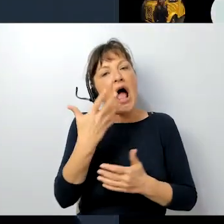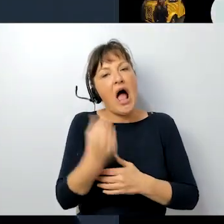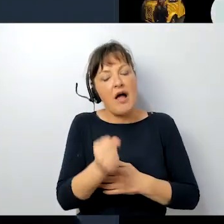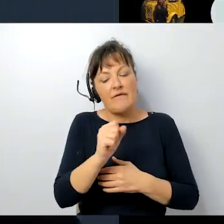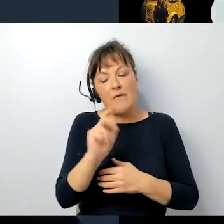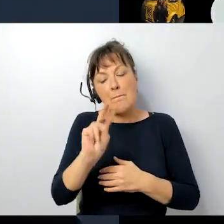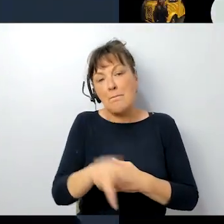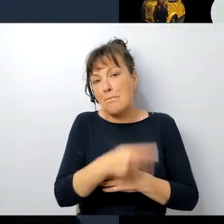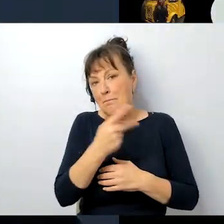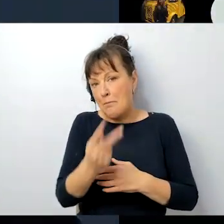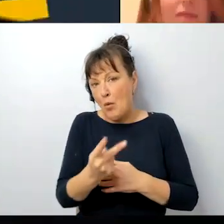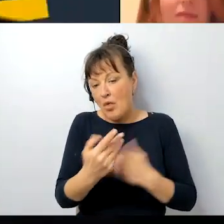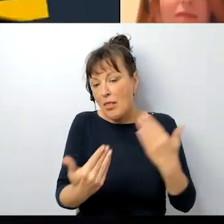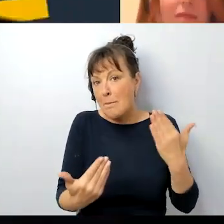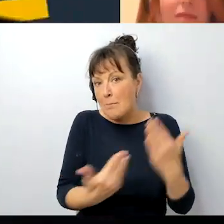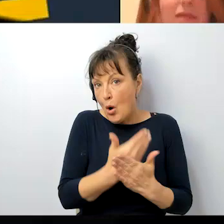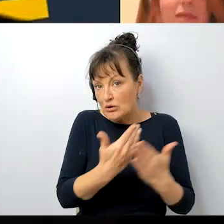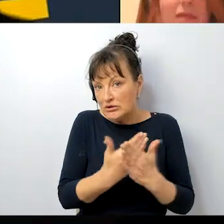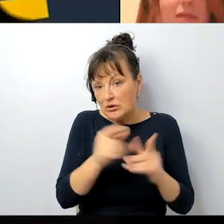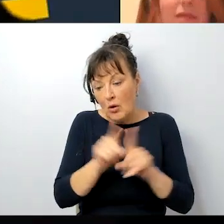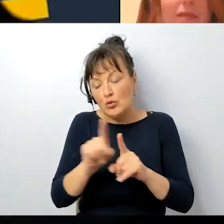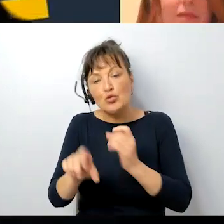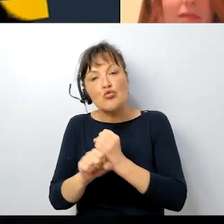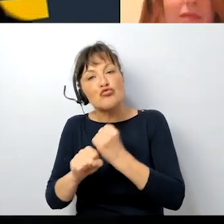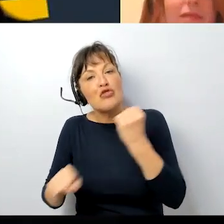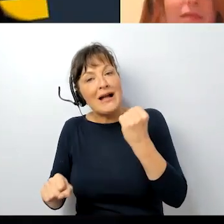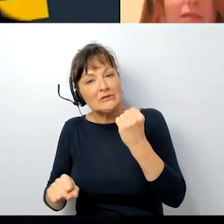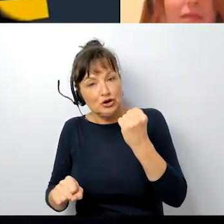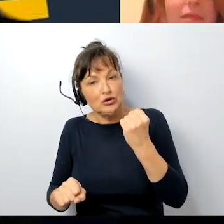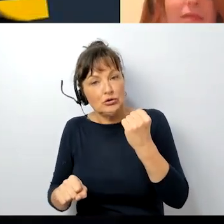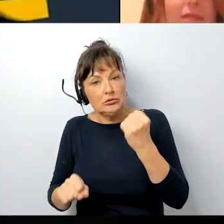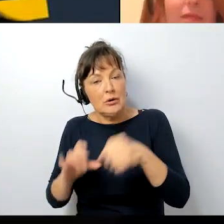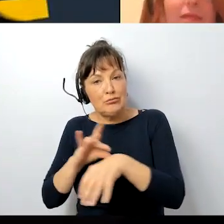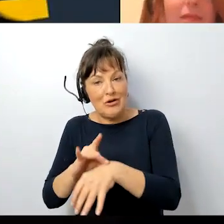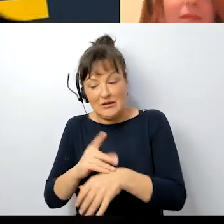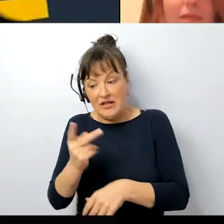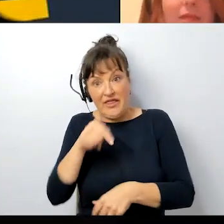Yeah, so it depends we've got openings that both at Modern Apprenticeship level